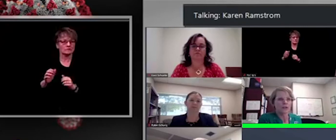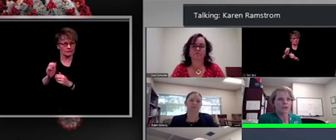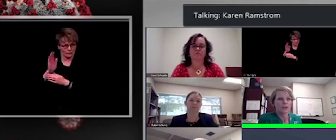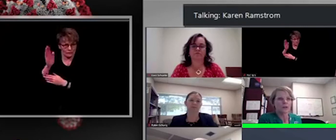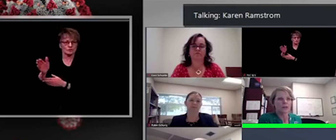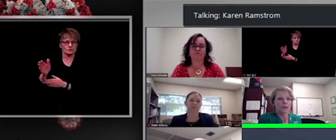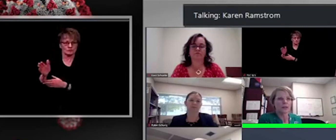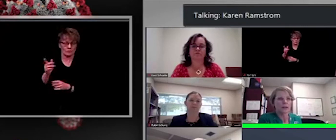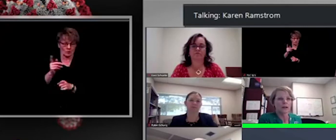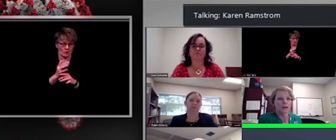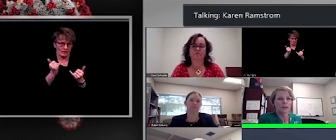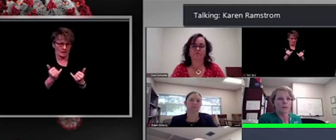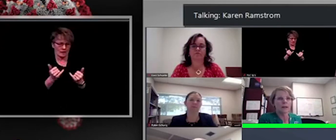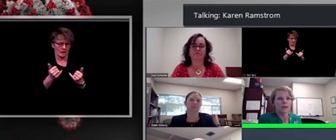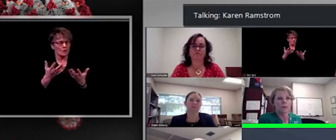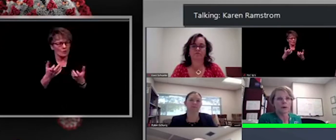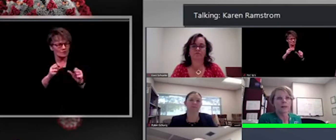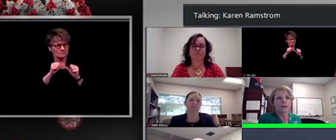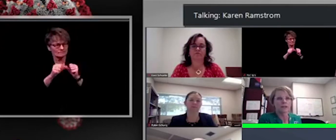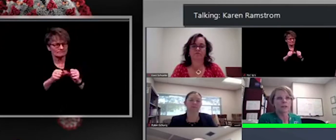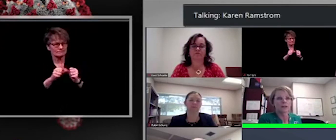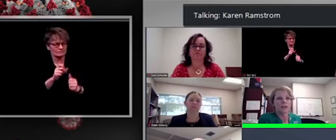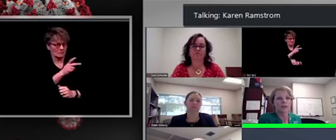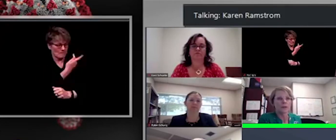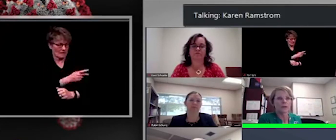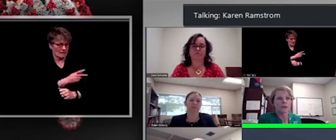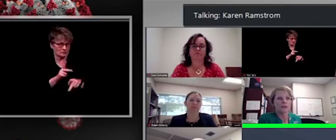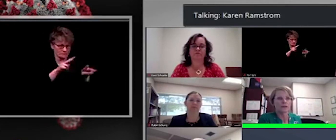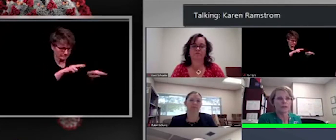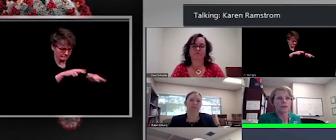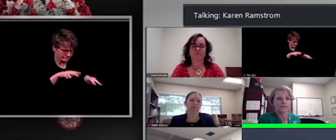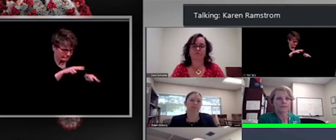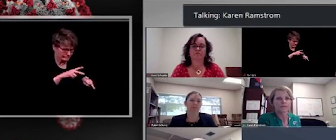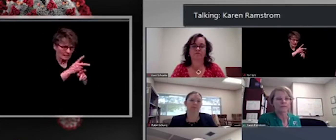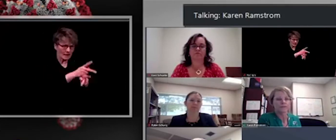care in the hospital setting. We're ready to do that if we need to.